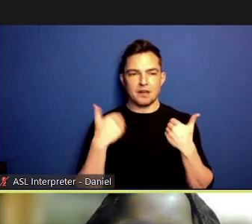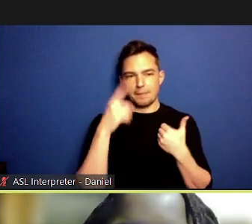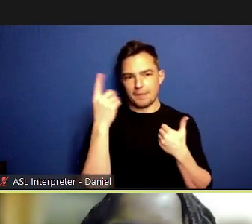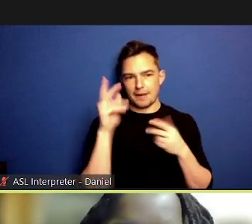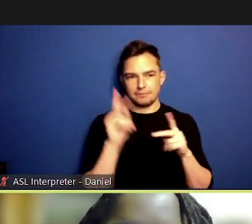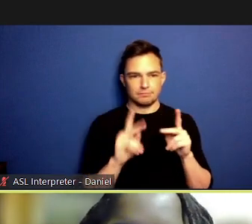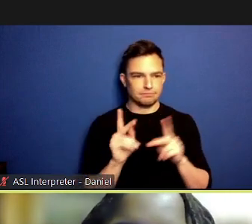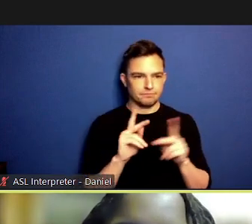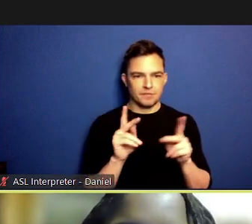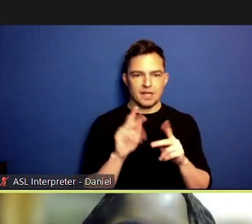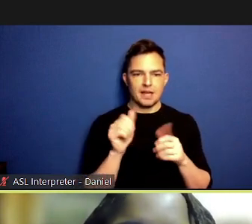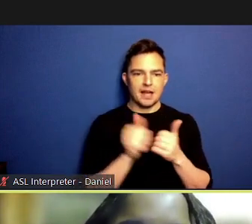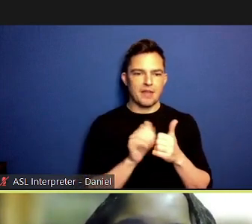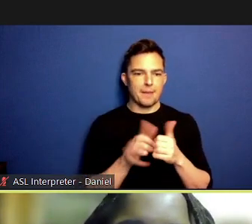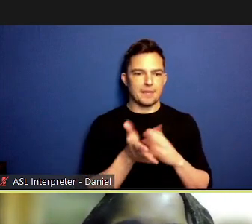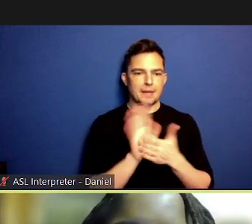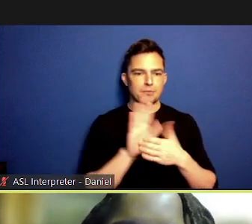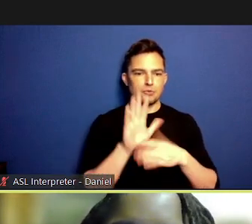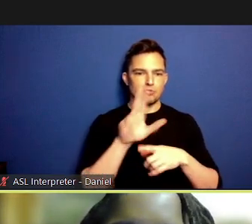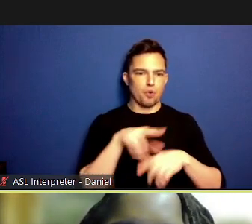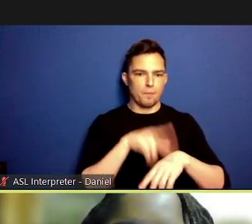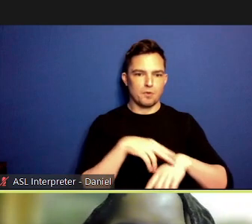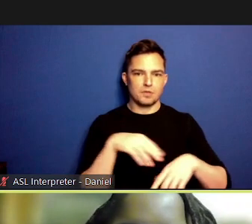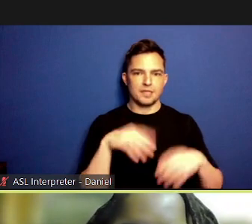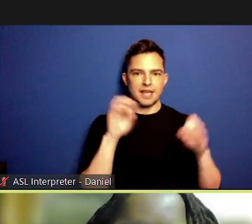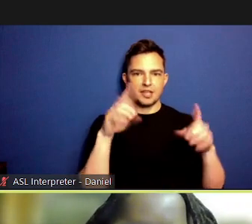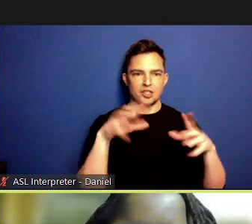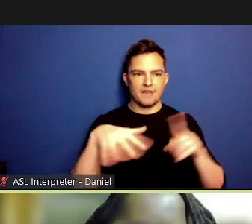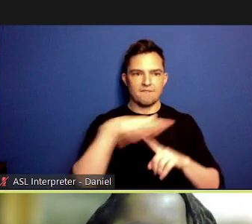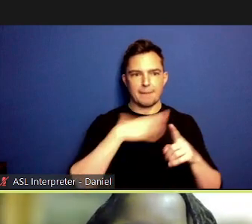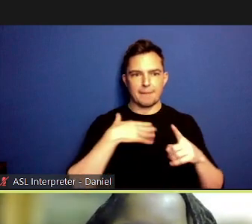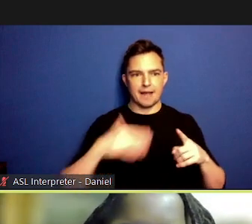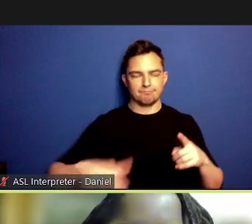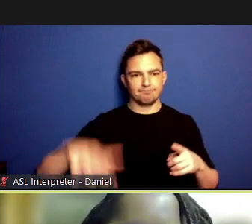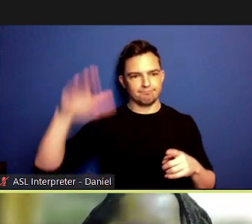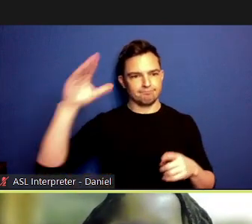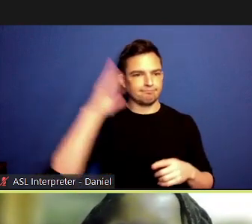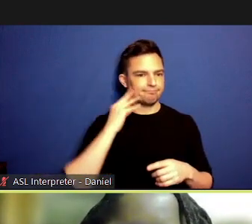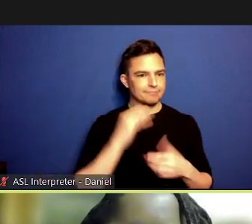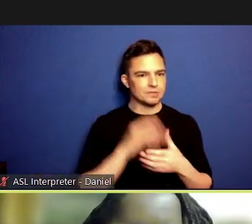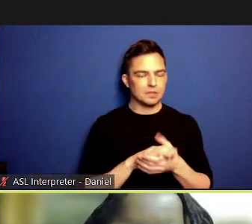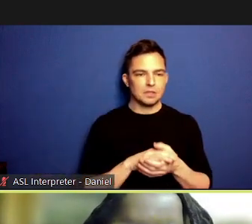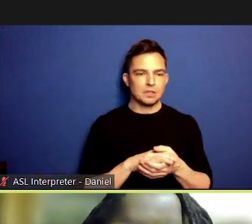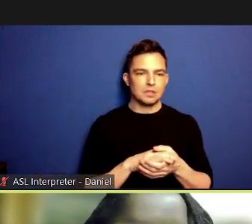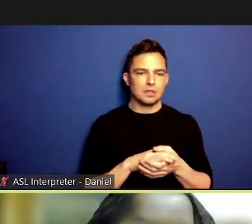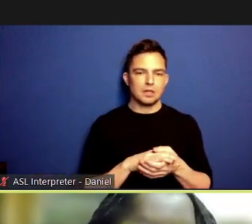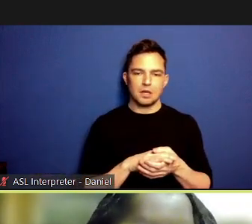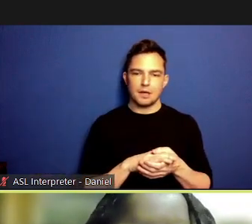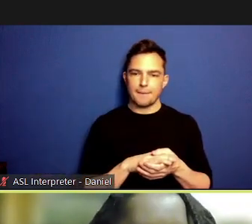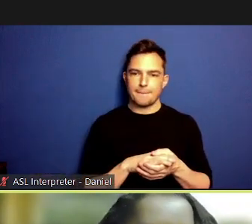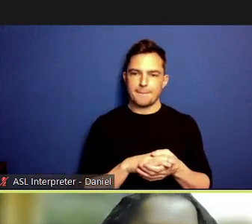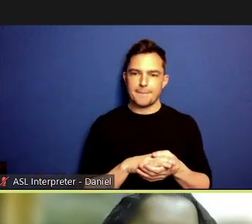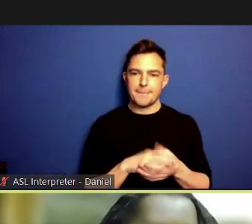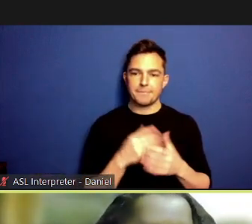in educational settings that I grew up in. And yeah, it really allowed me also to mind